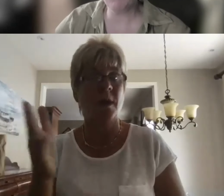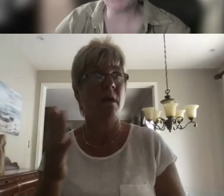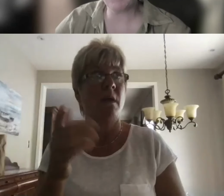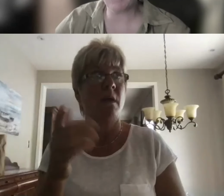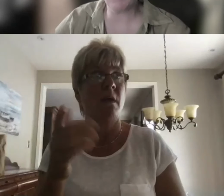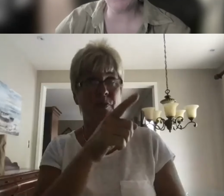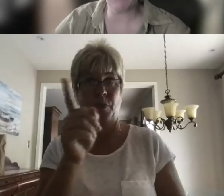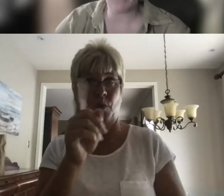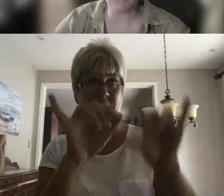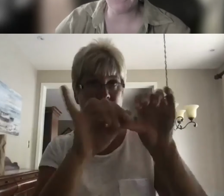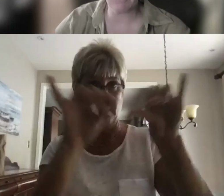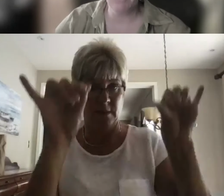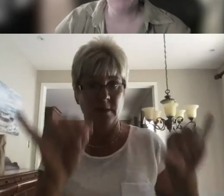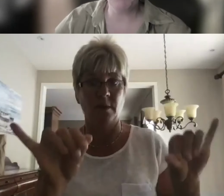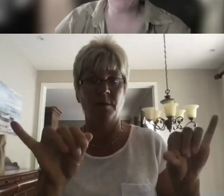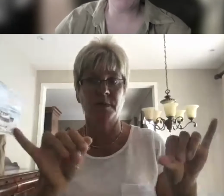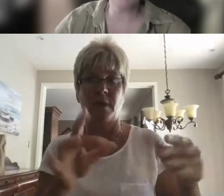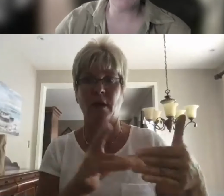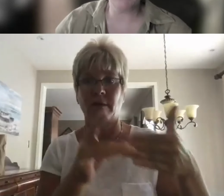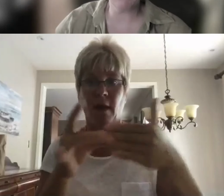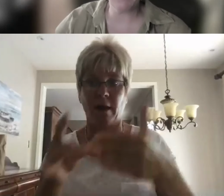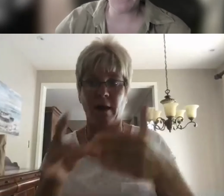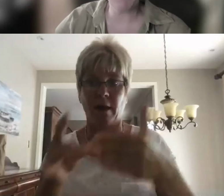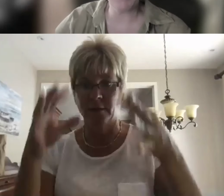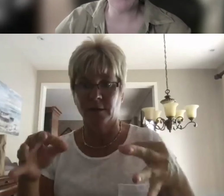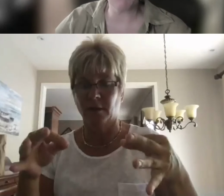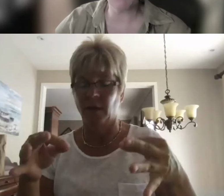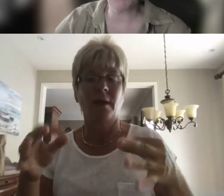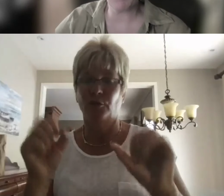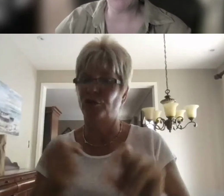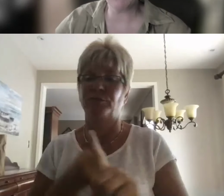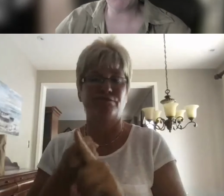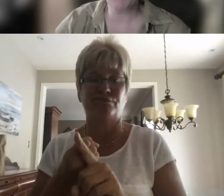using to guide your actions will cause collateral damage or will cause